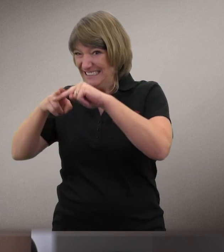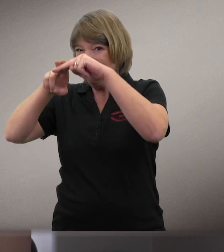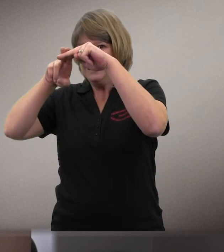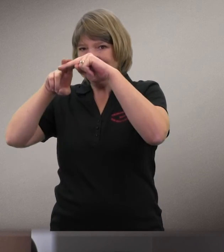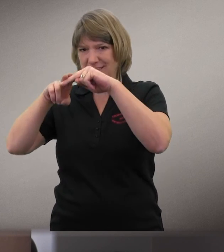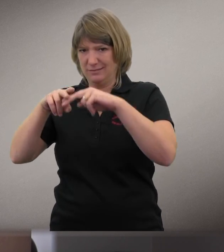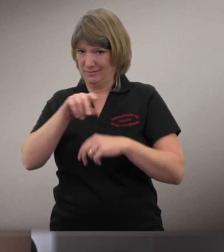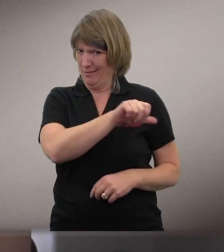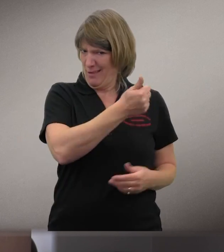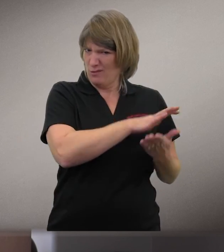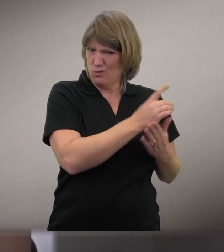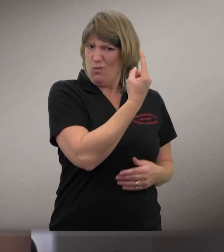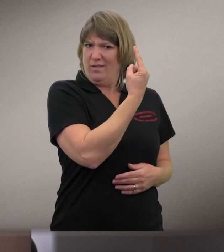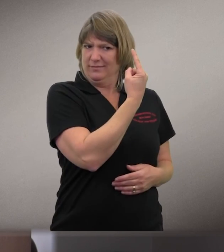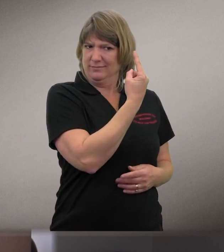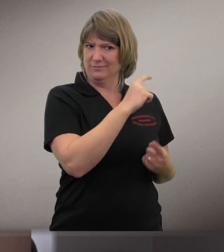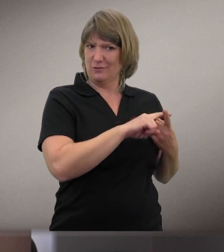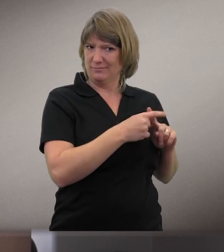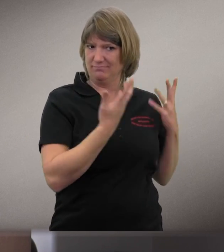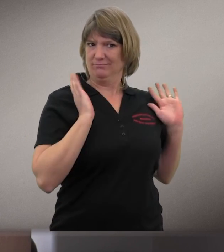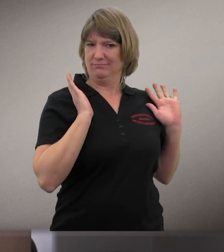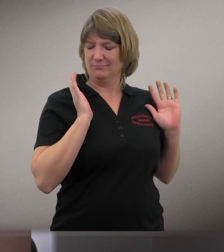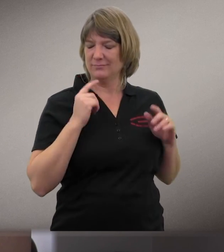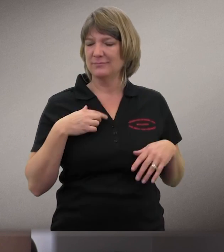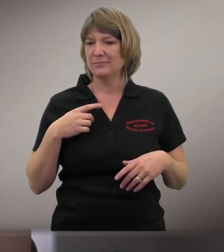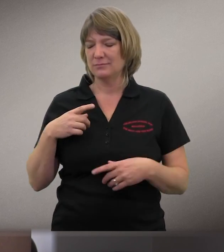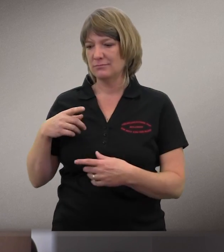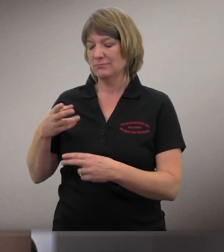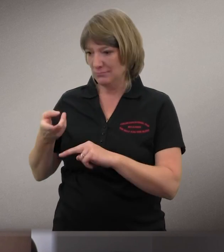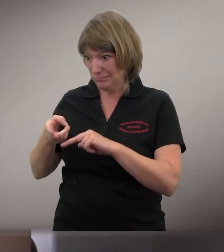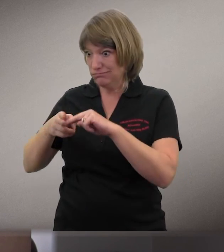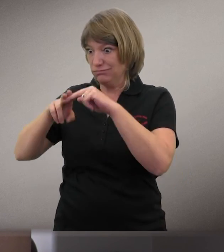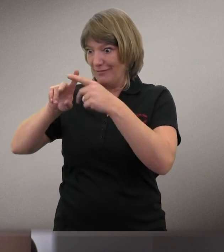when I was at the other school. But this school